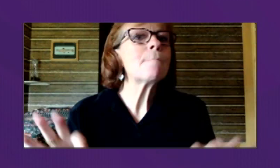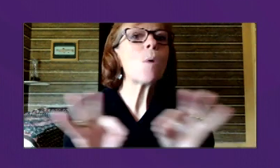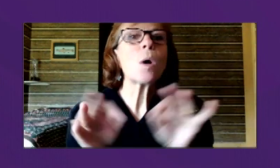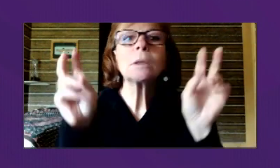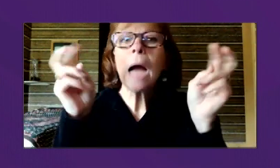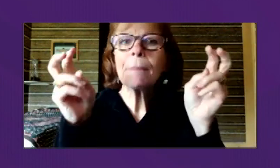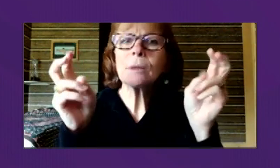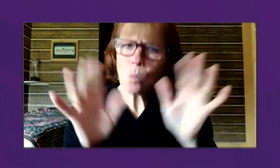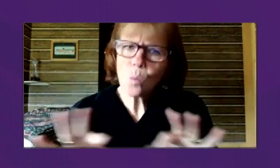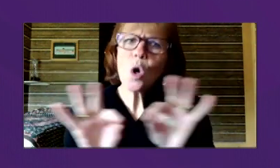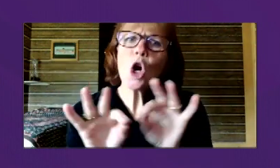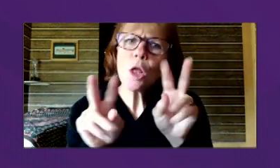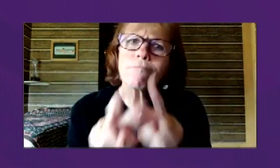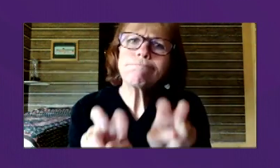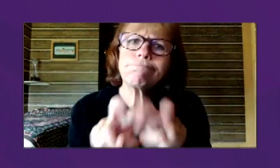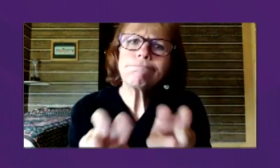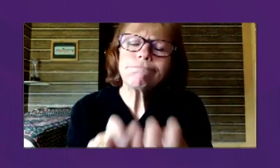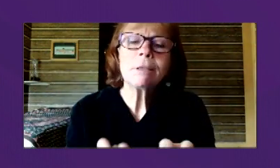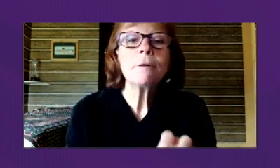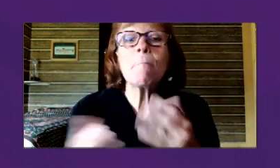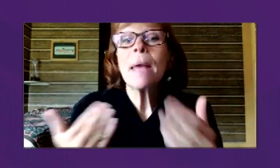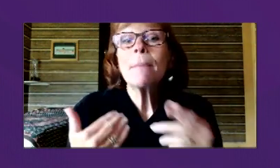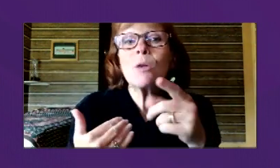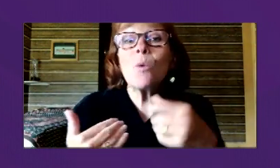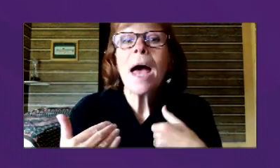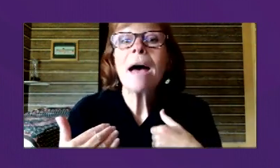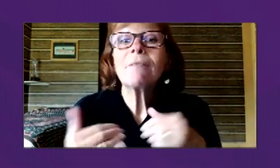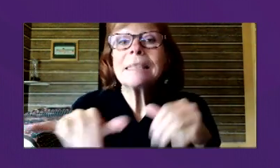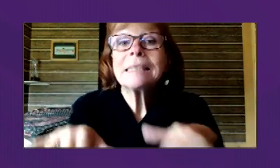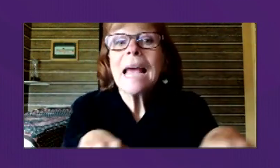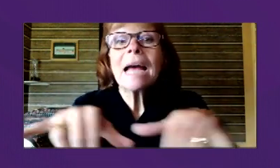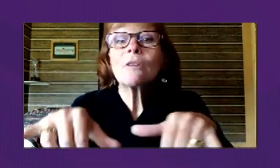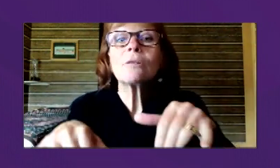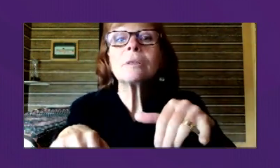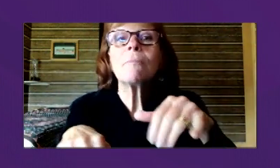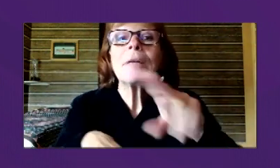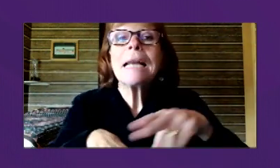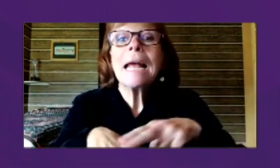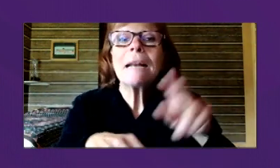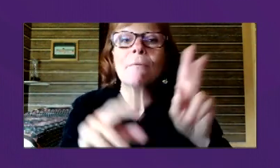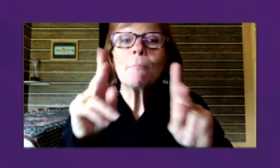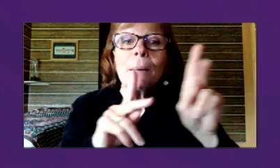if you have specific standards on Native people cultures, or history to cover in your classroom,